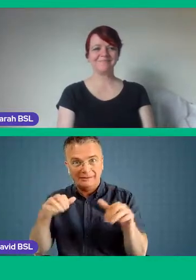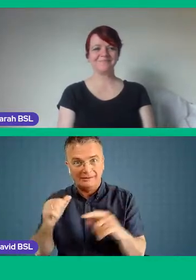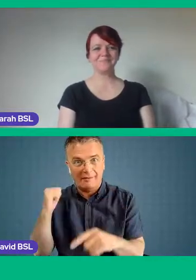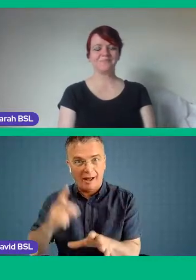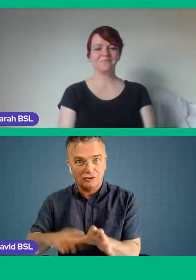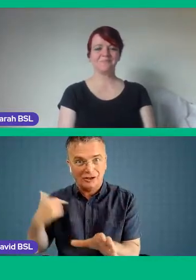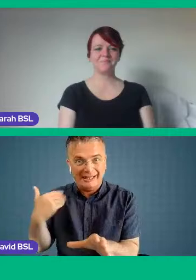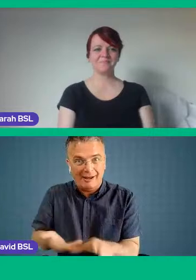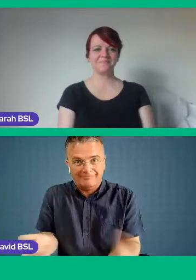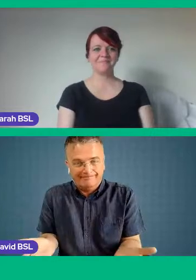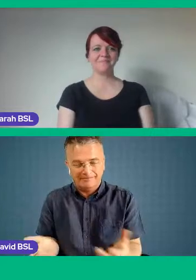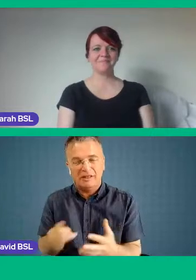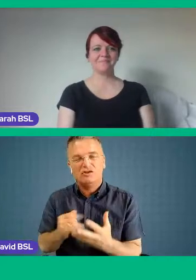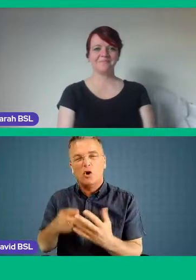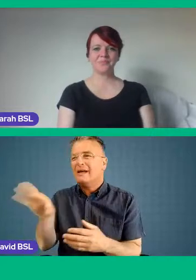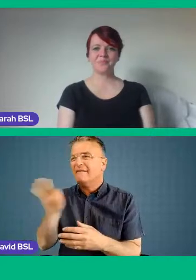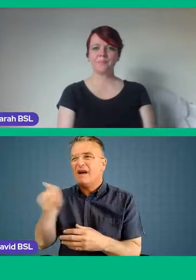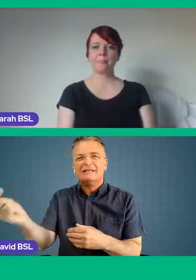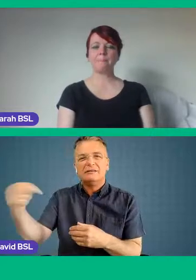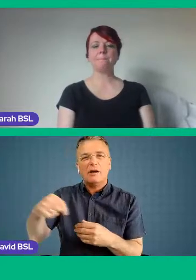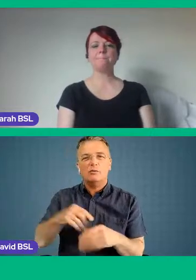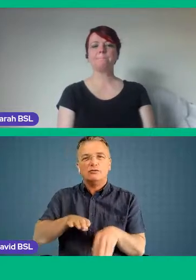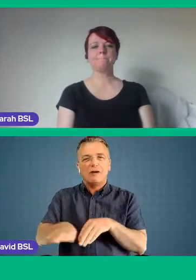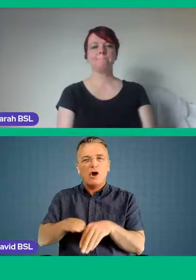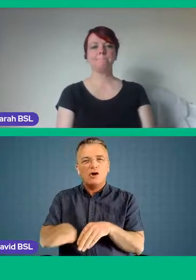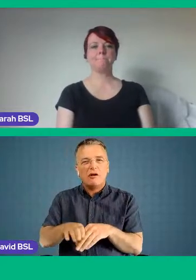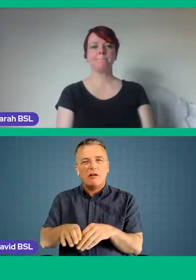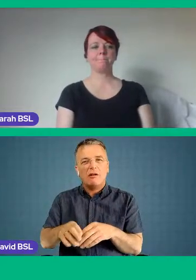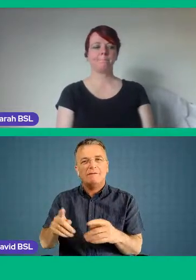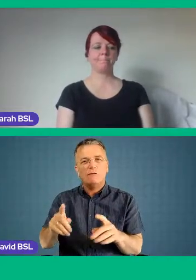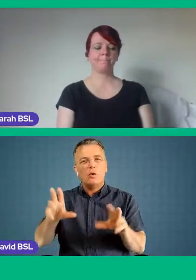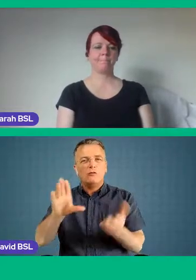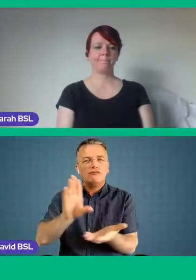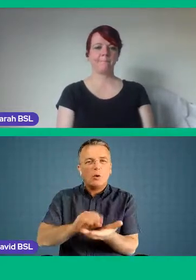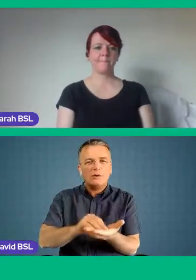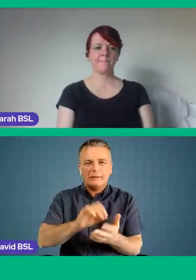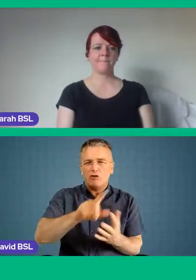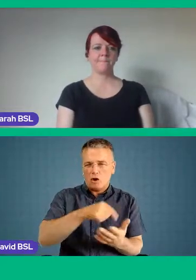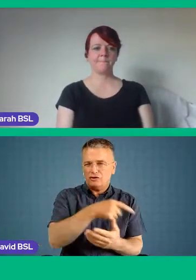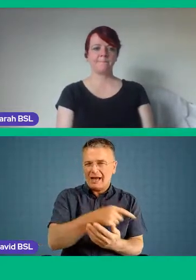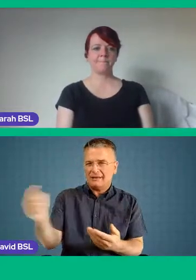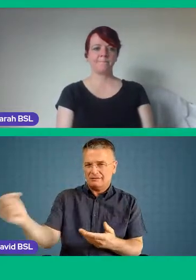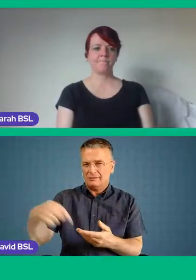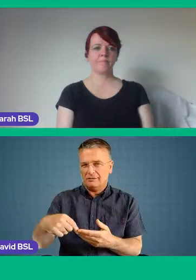been any performances in the last year so instead we invited Steve along to some of